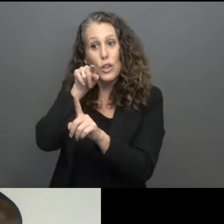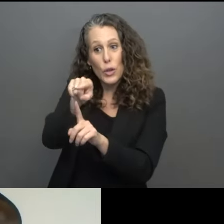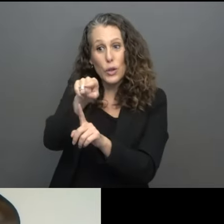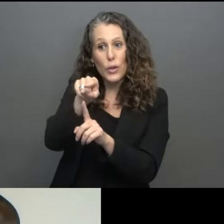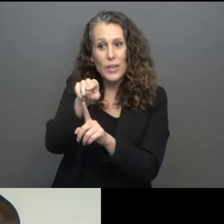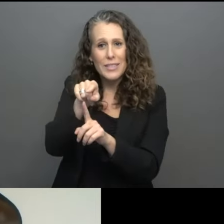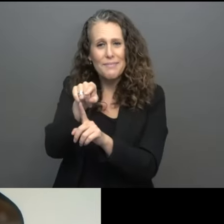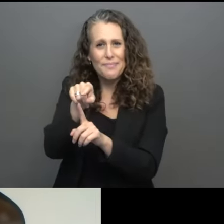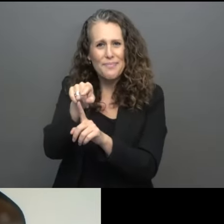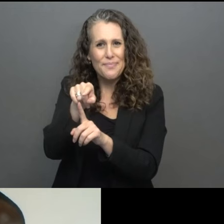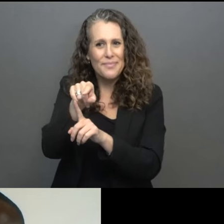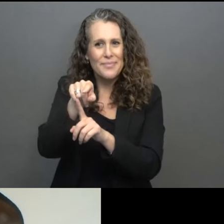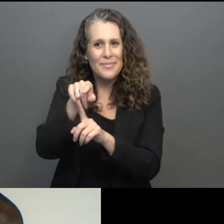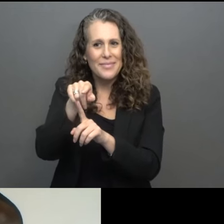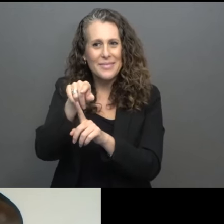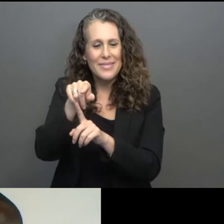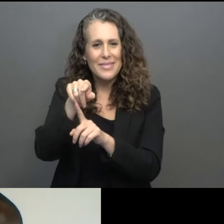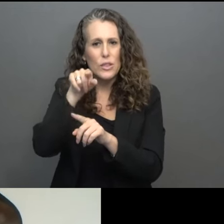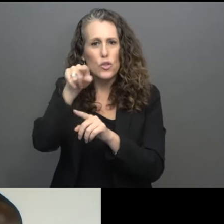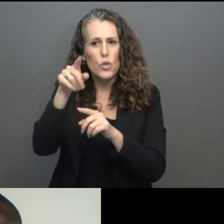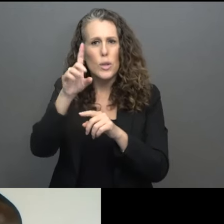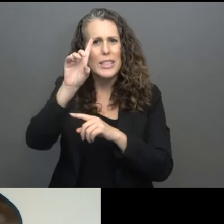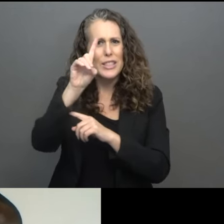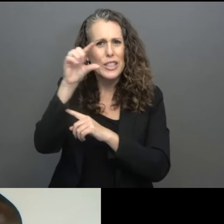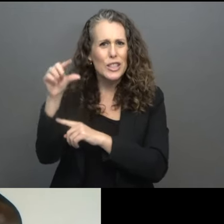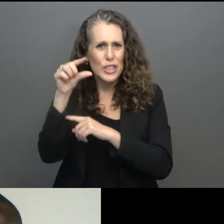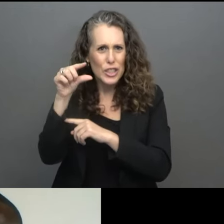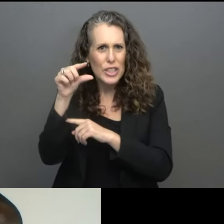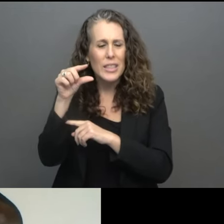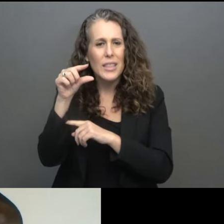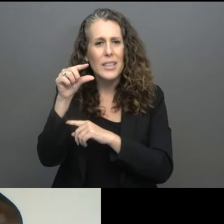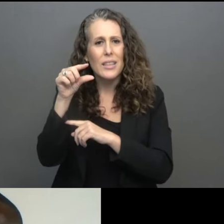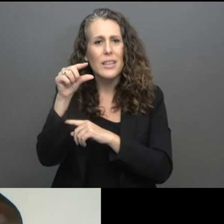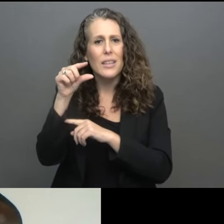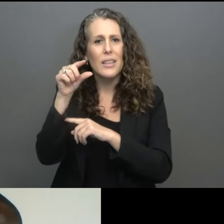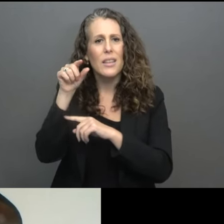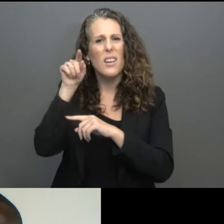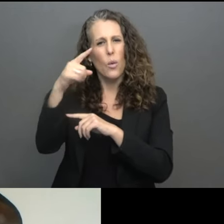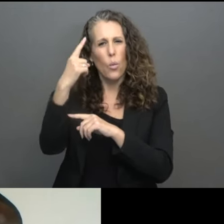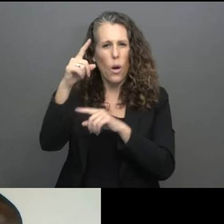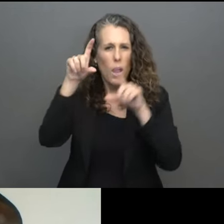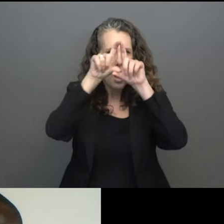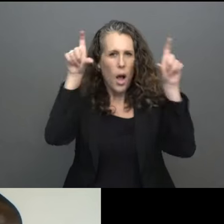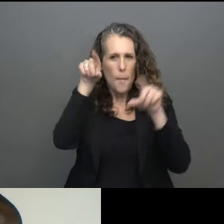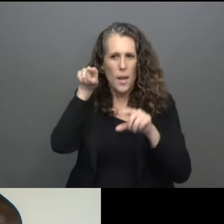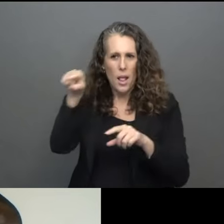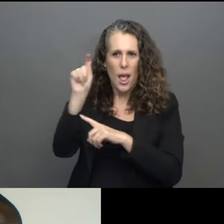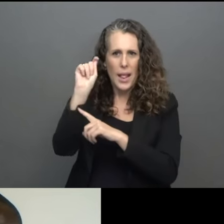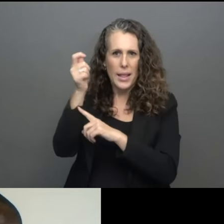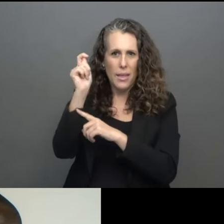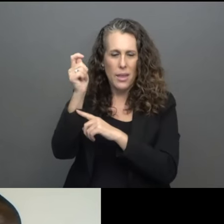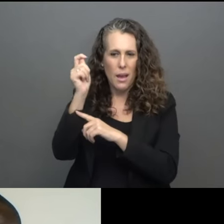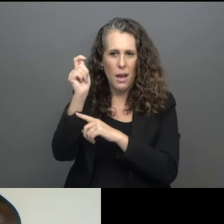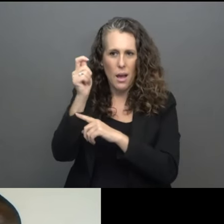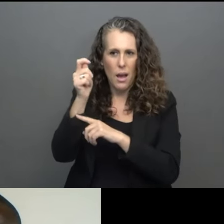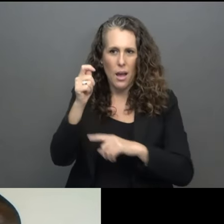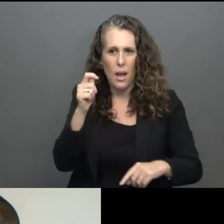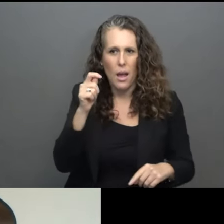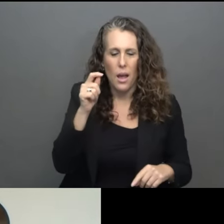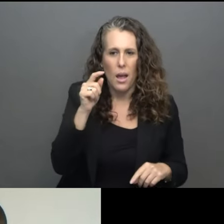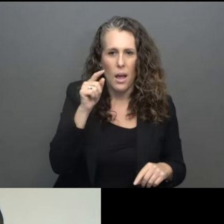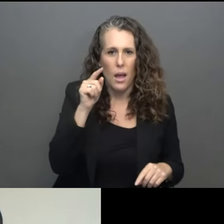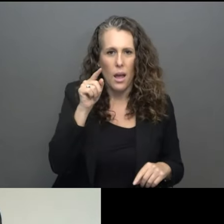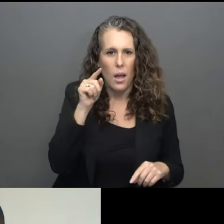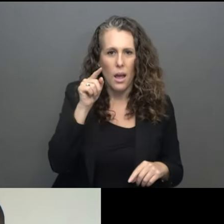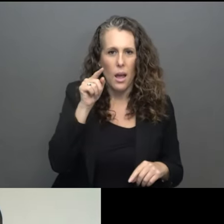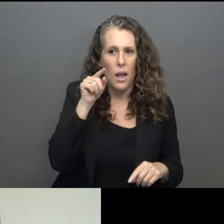key function similar model is not a place to sell a contribute, or development economic